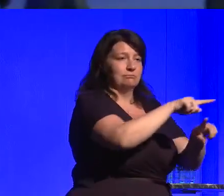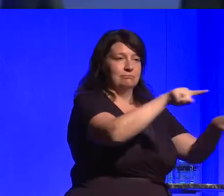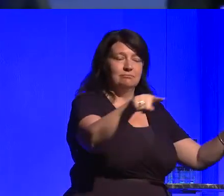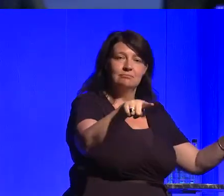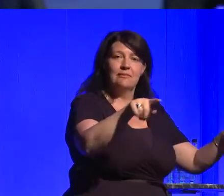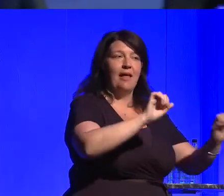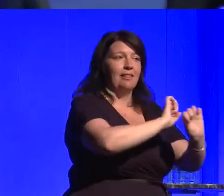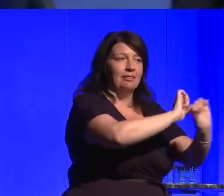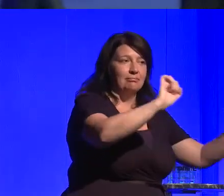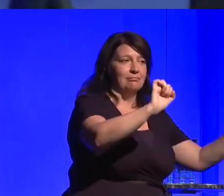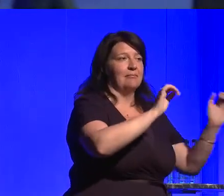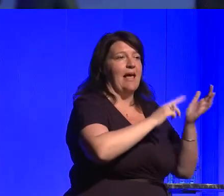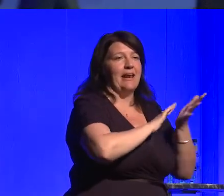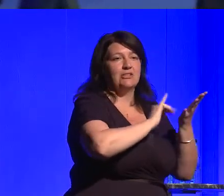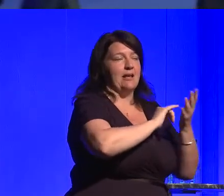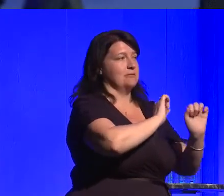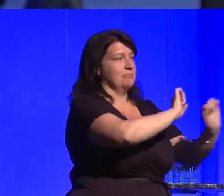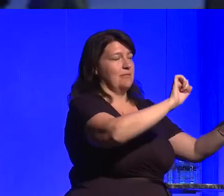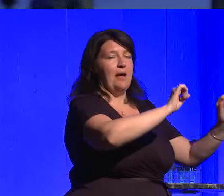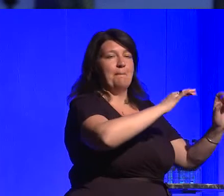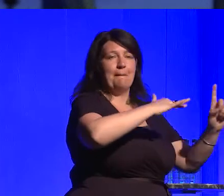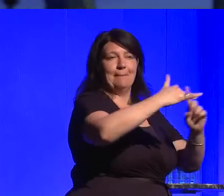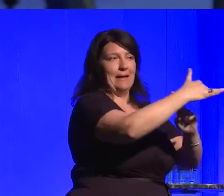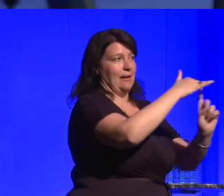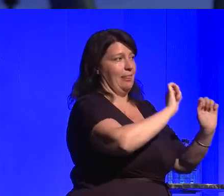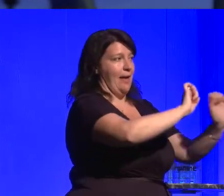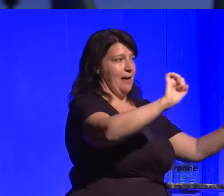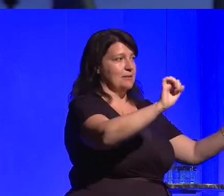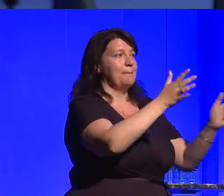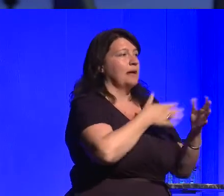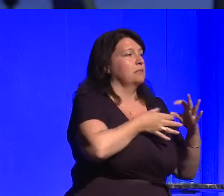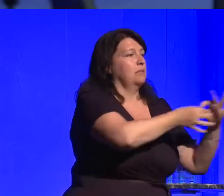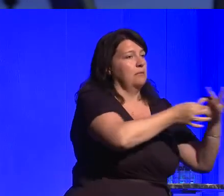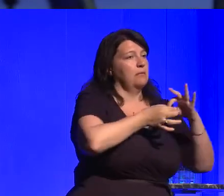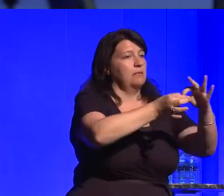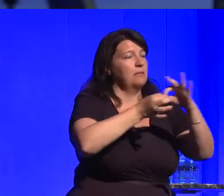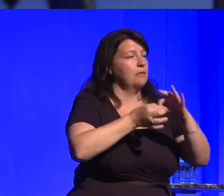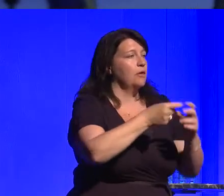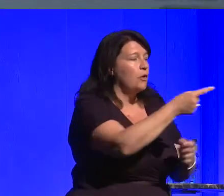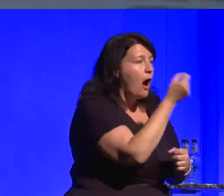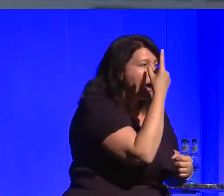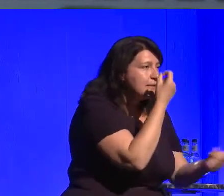best outcomes everywhere, wherever you are, all the time from cradle to grave.